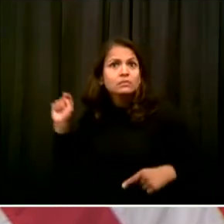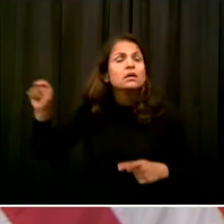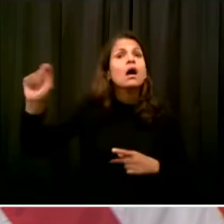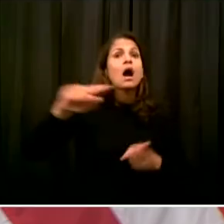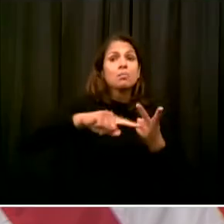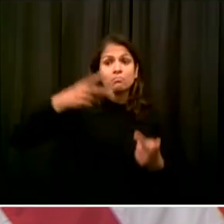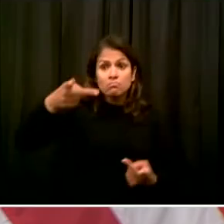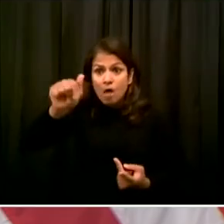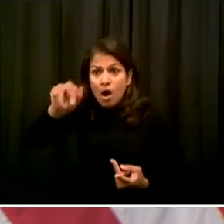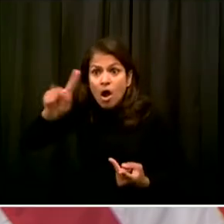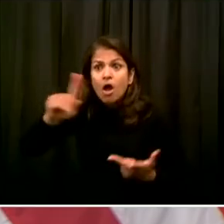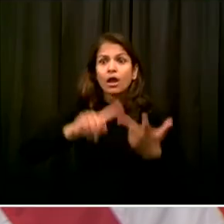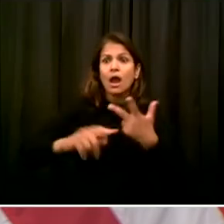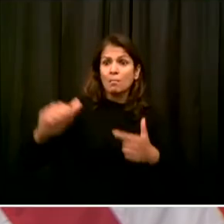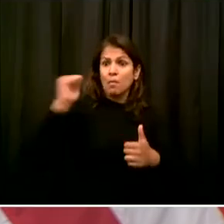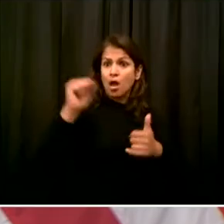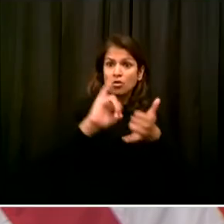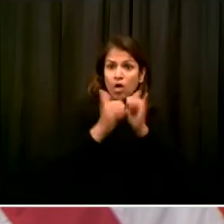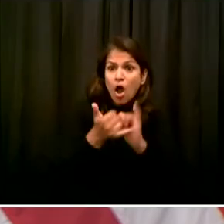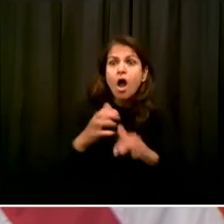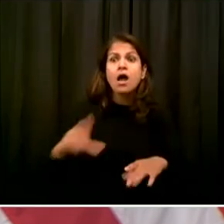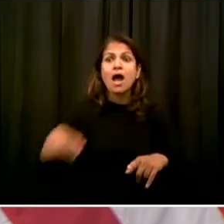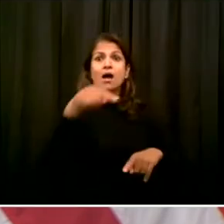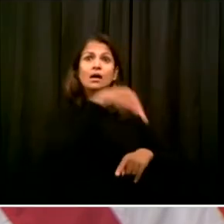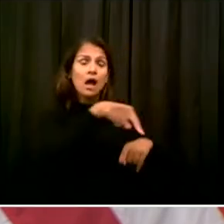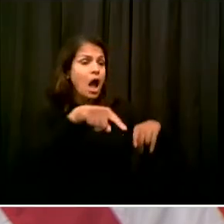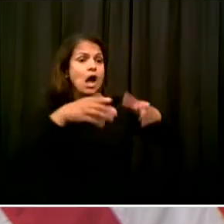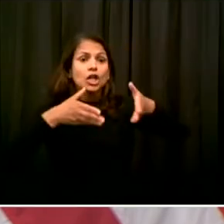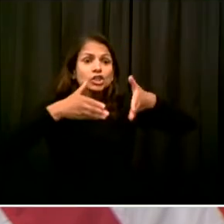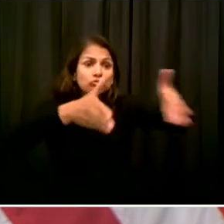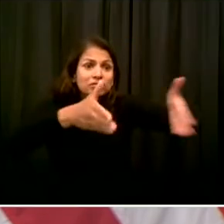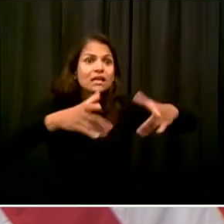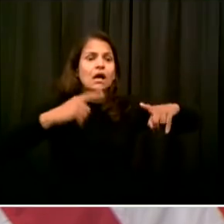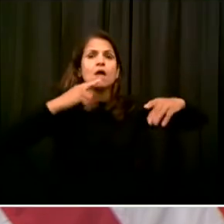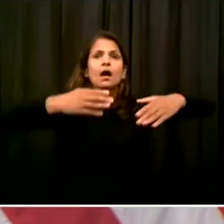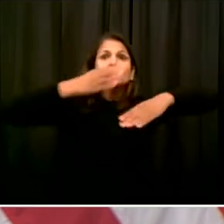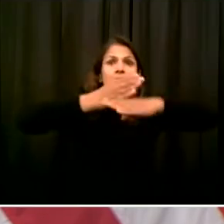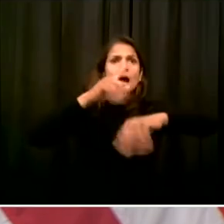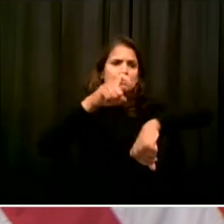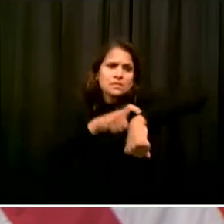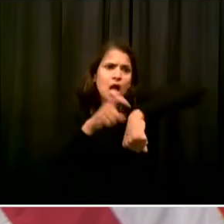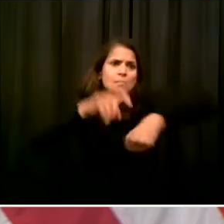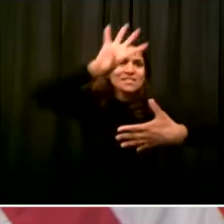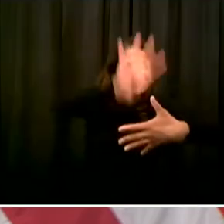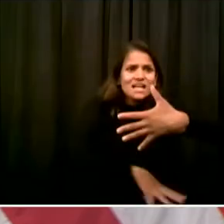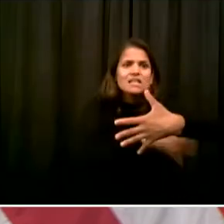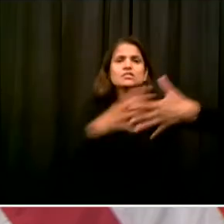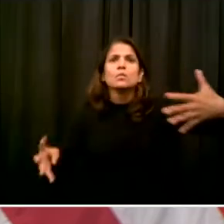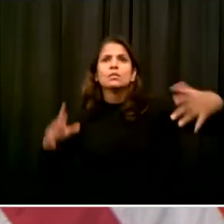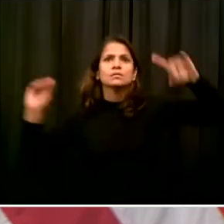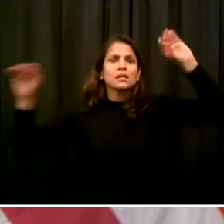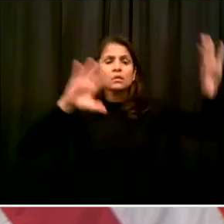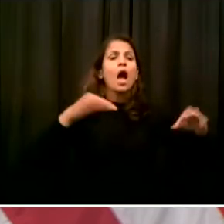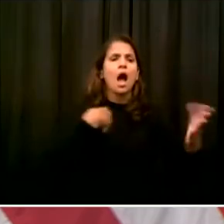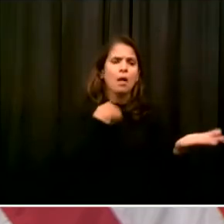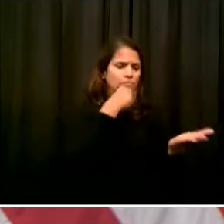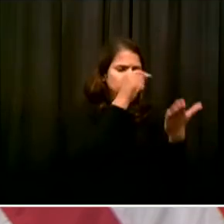AND MAKING SURE THE SAFETY PRECAUTIONS, TH Y TH AE O TRANSPORTATION EVERYONE IS ALL HANDS ON DECK TO